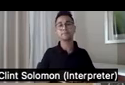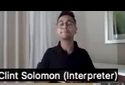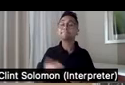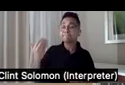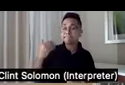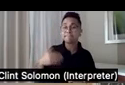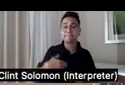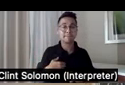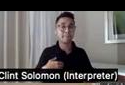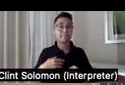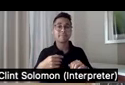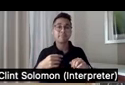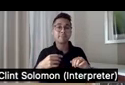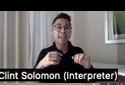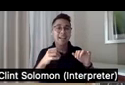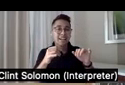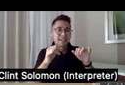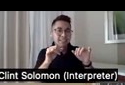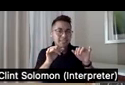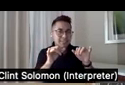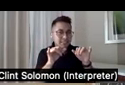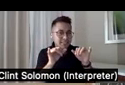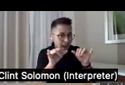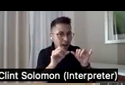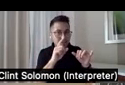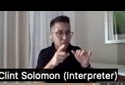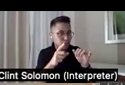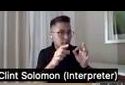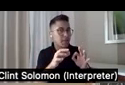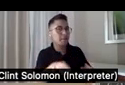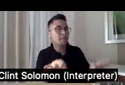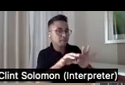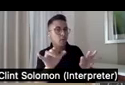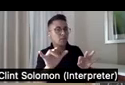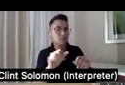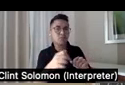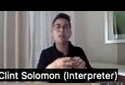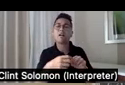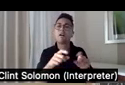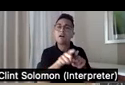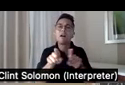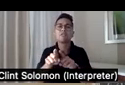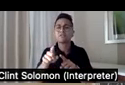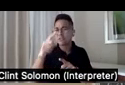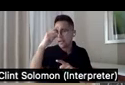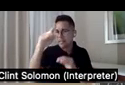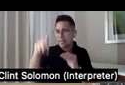of the ray is important and then we must think about how we want to present the various options